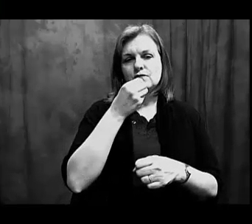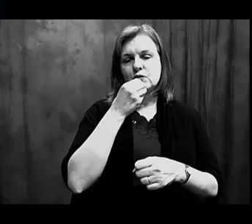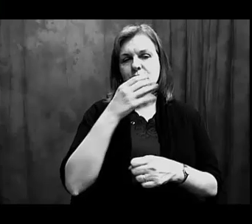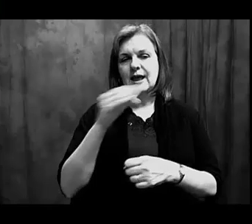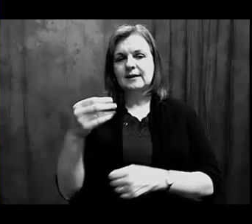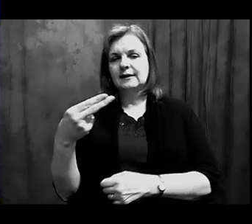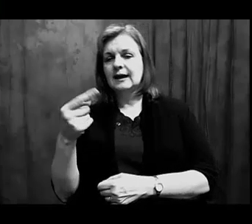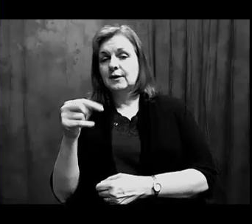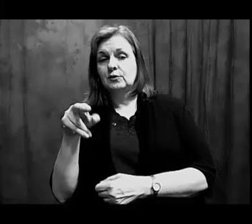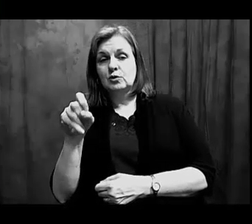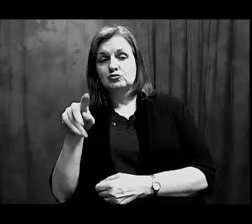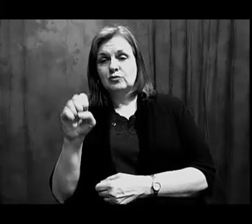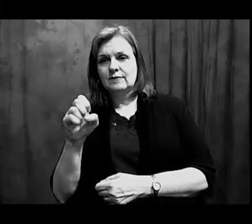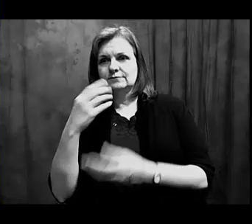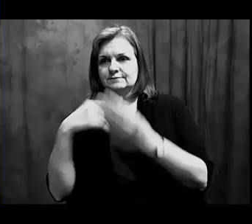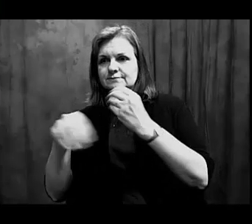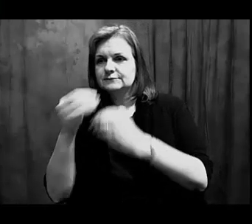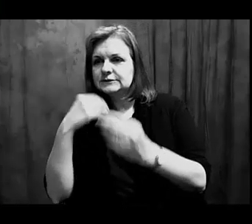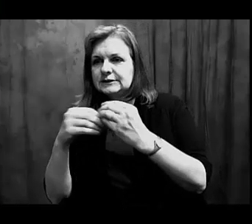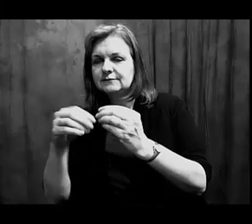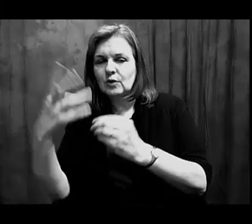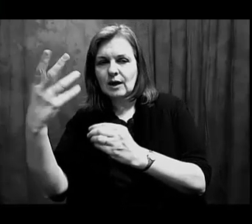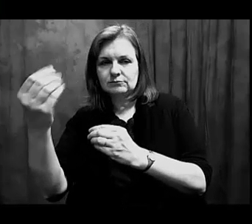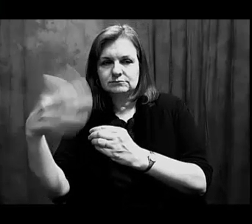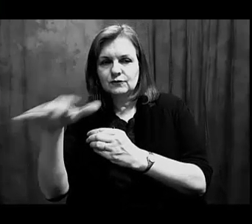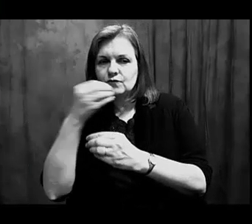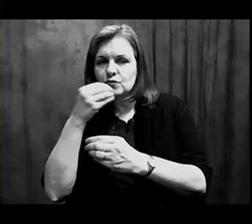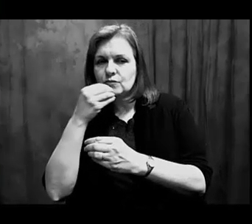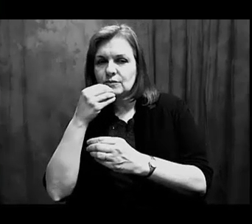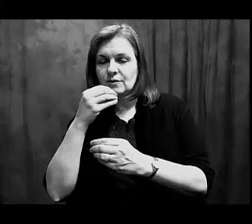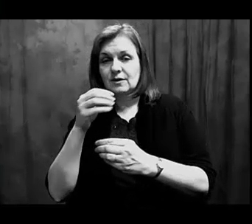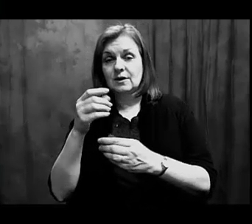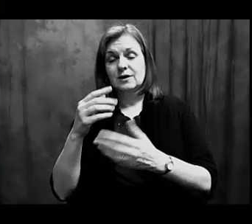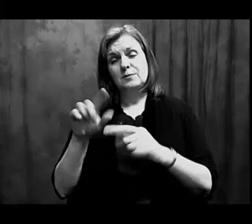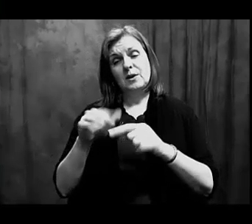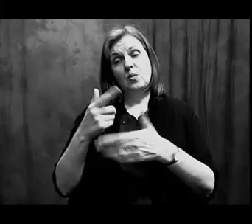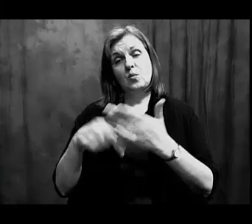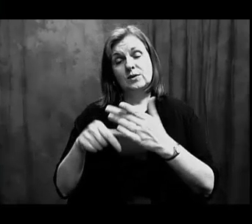and what's available to it that's a great resource right??